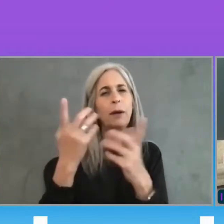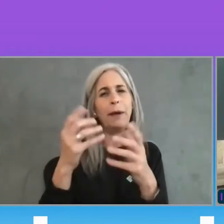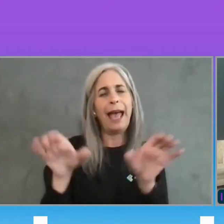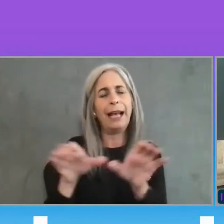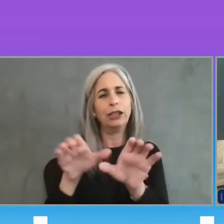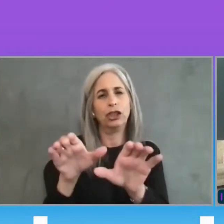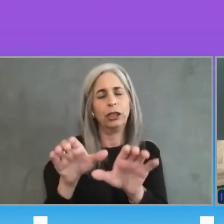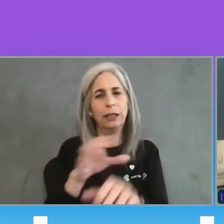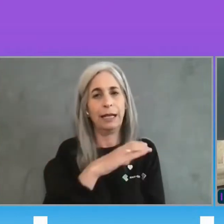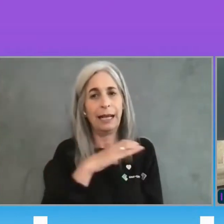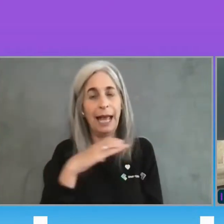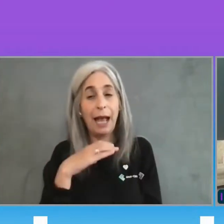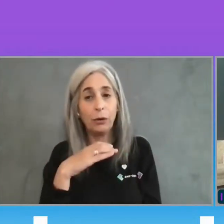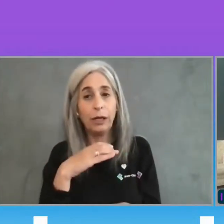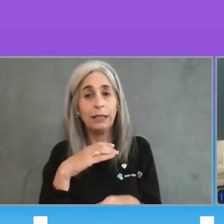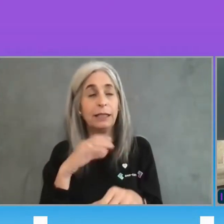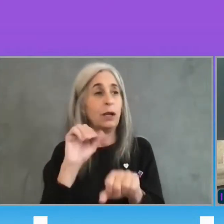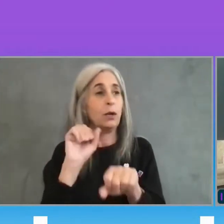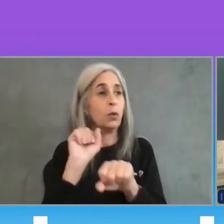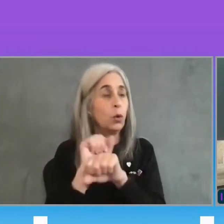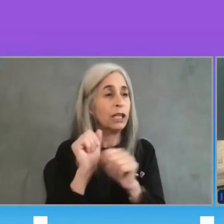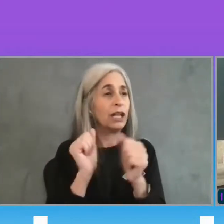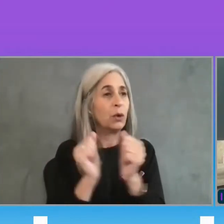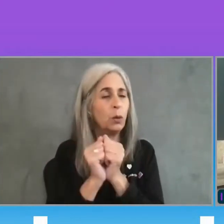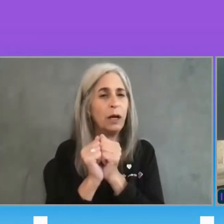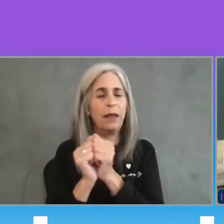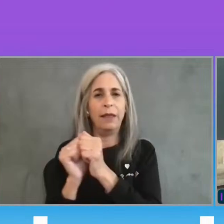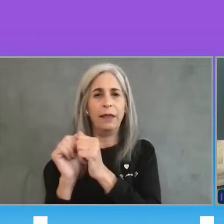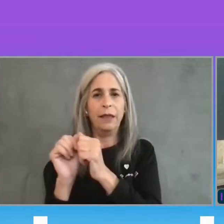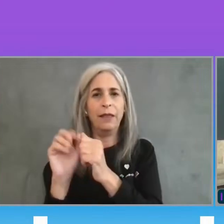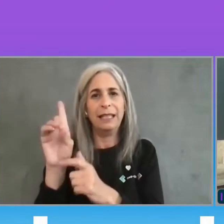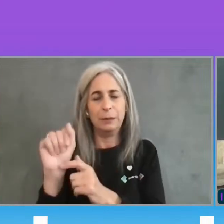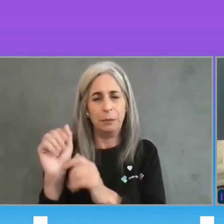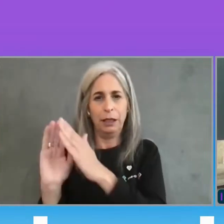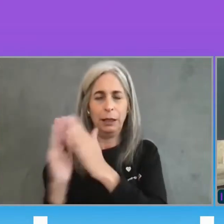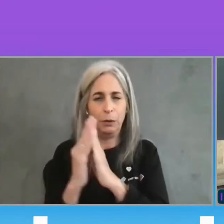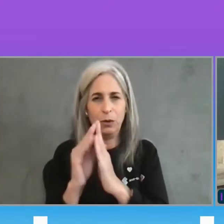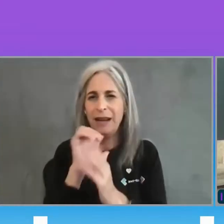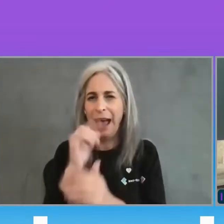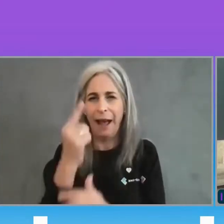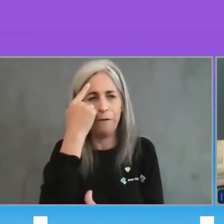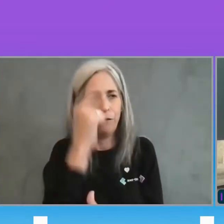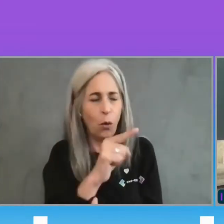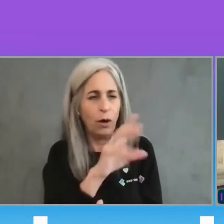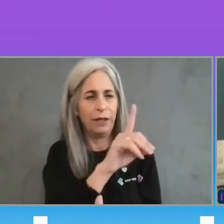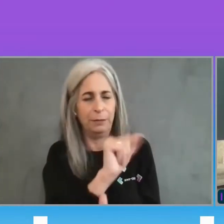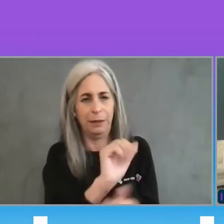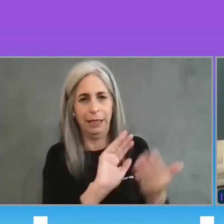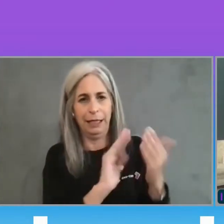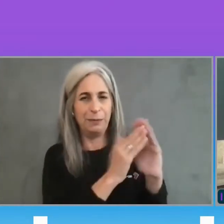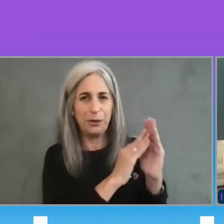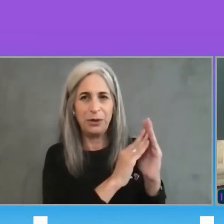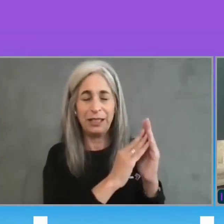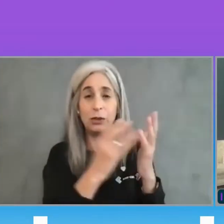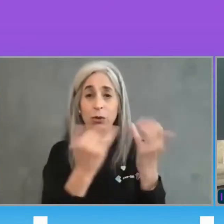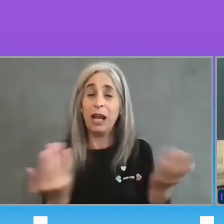with the disability community,